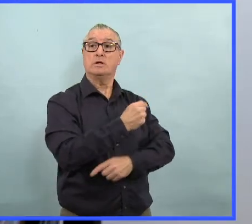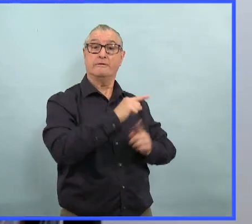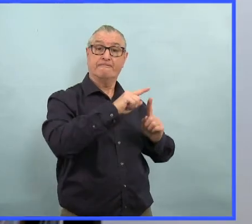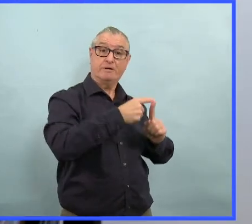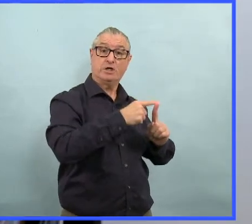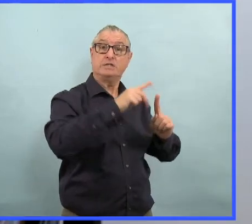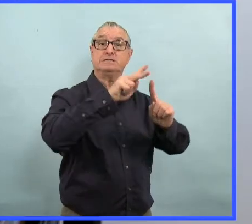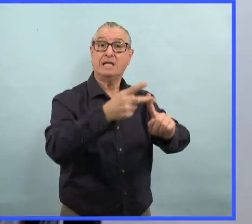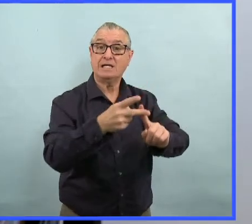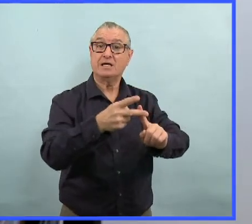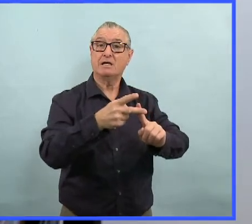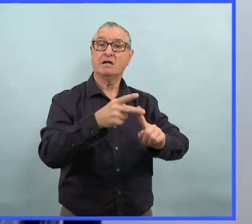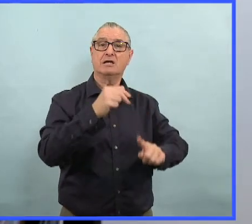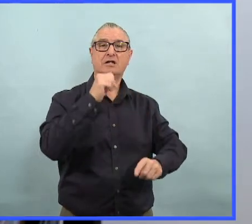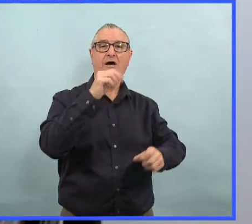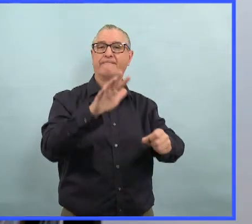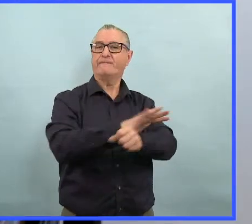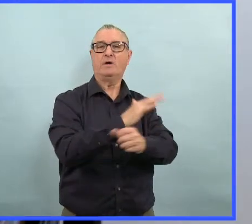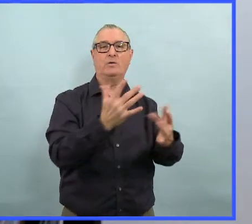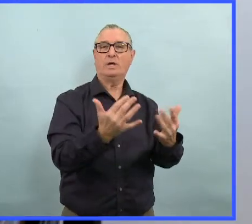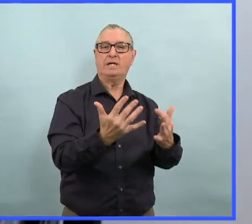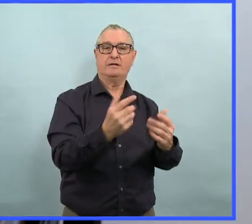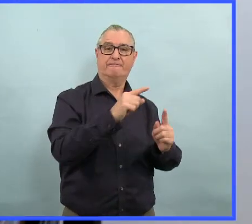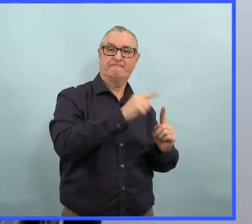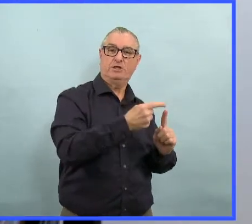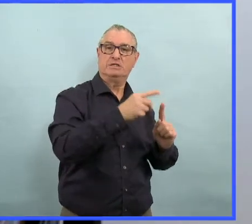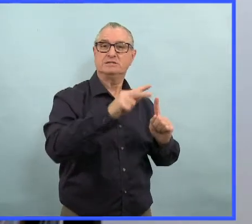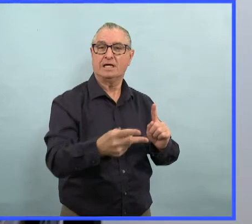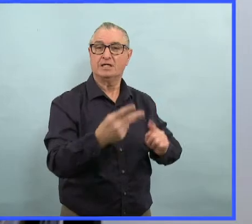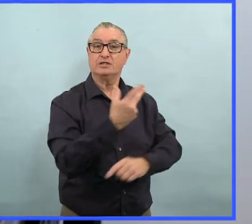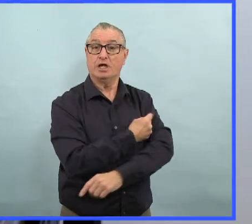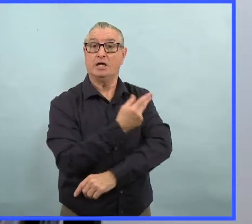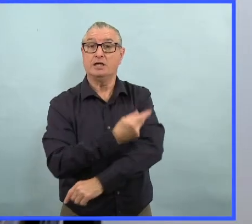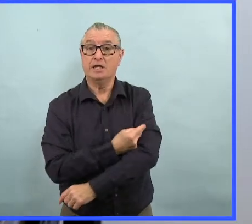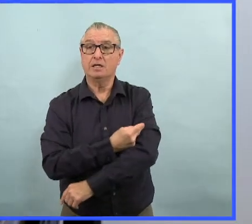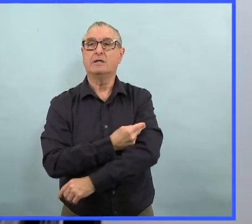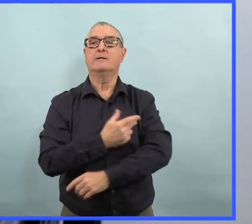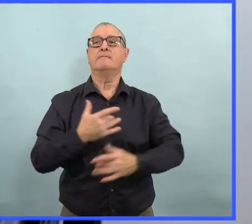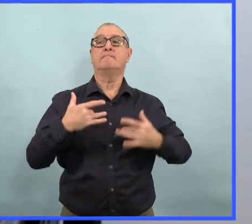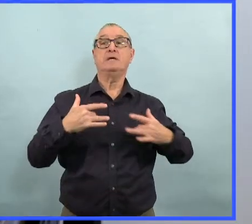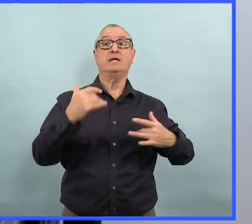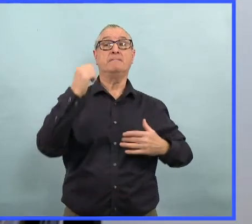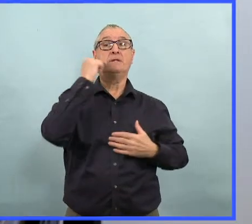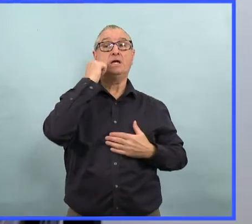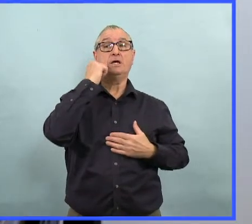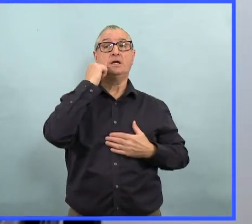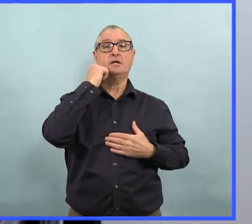cycle reported an average two-day delay in the start of their next period after dose two